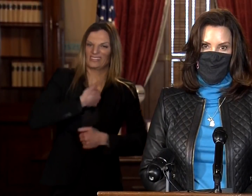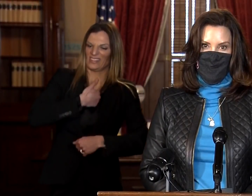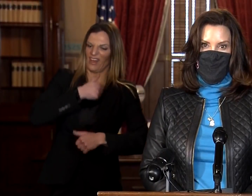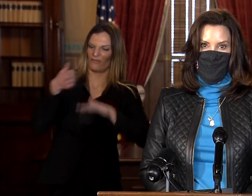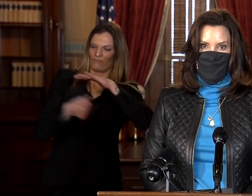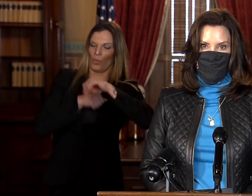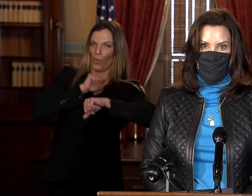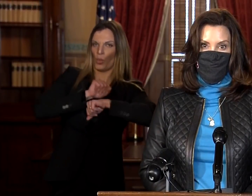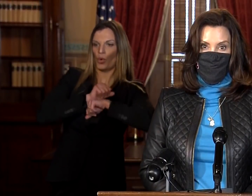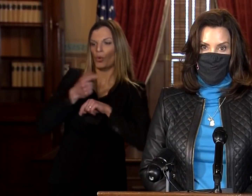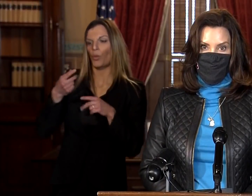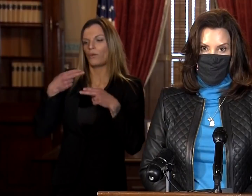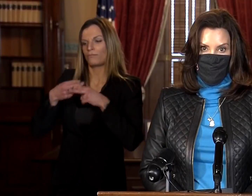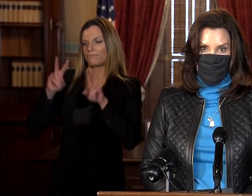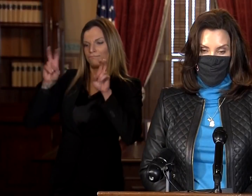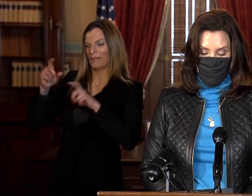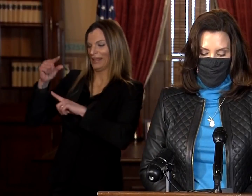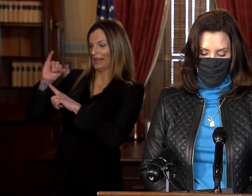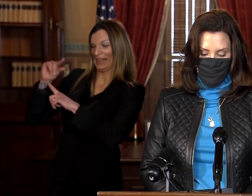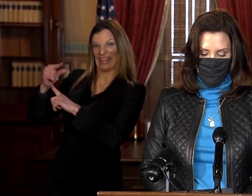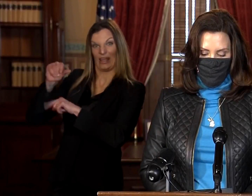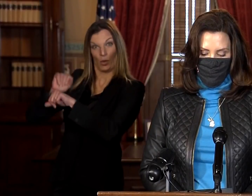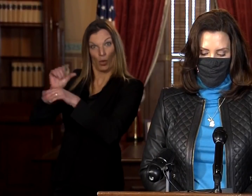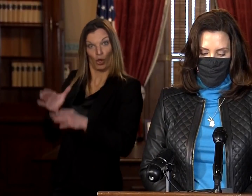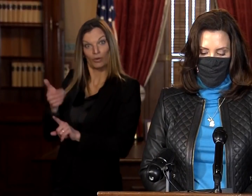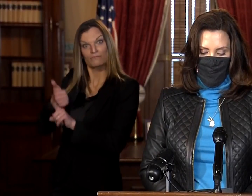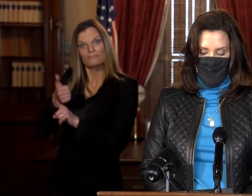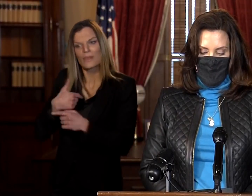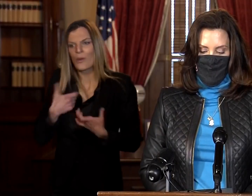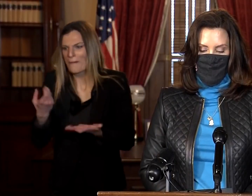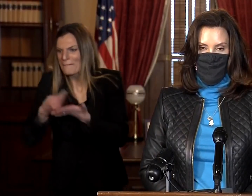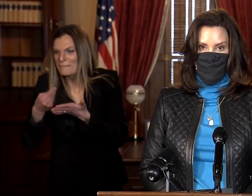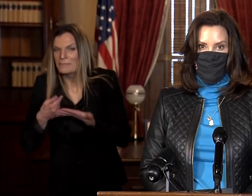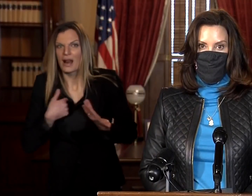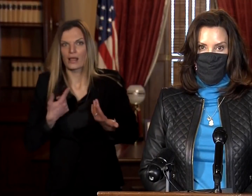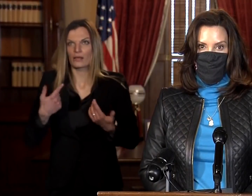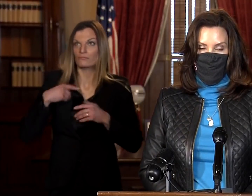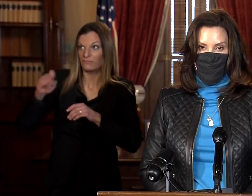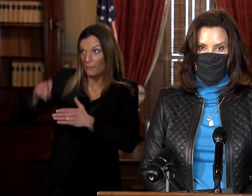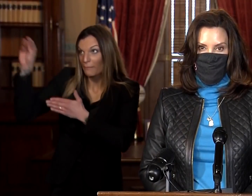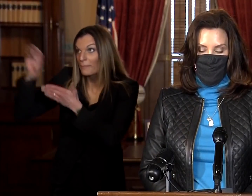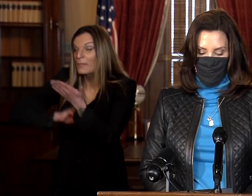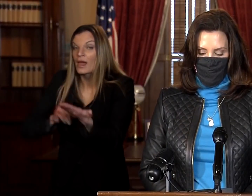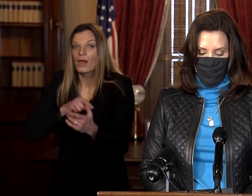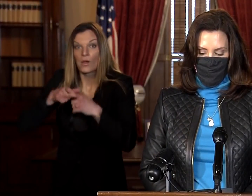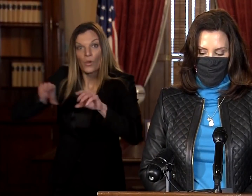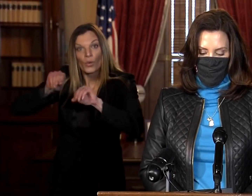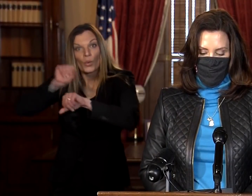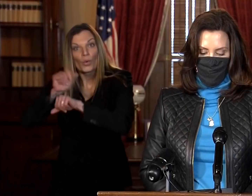employed and G. >> G workers and provides all G workers and provides all unemployment recipients and unemployment recipients and additional $300 per week.